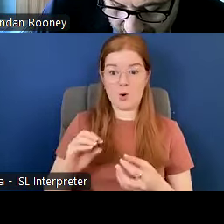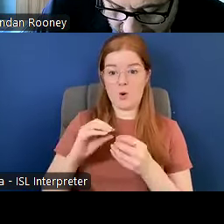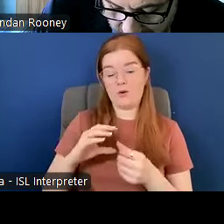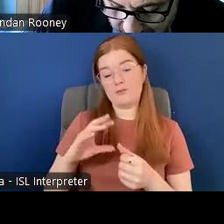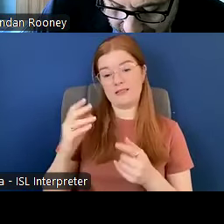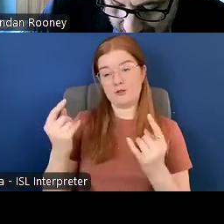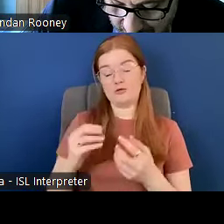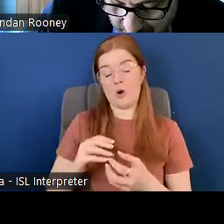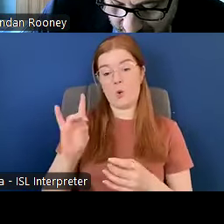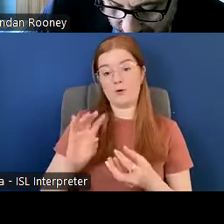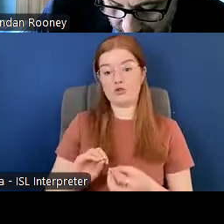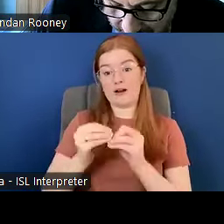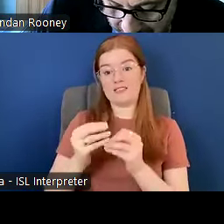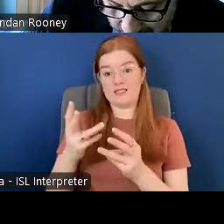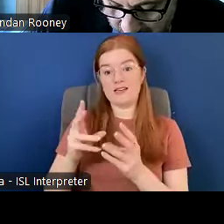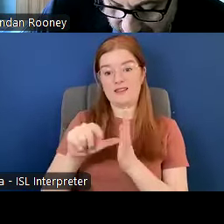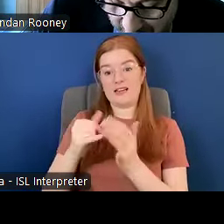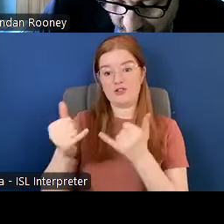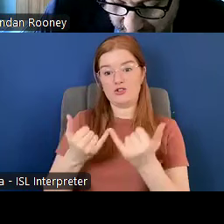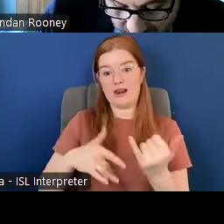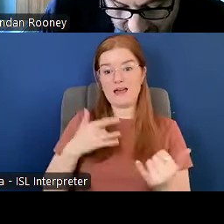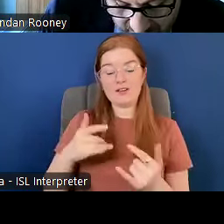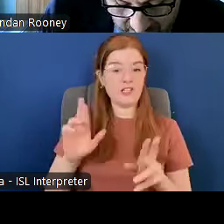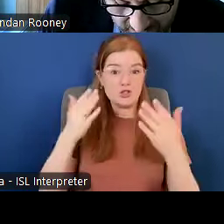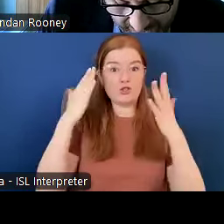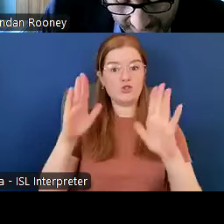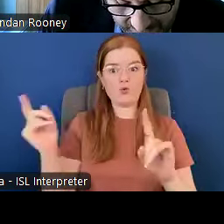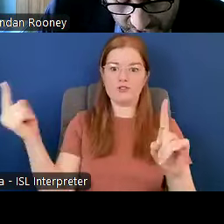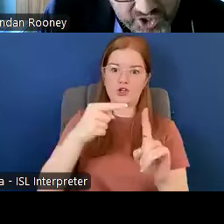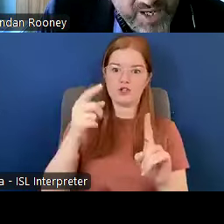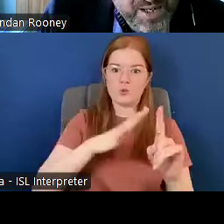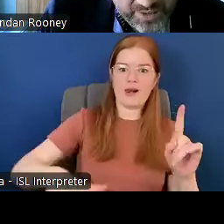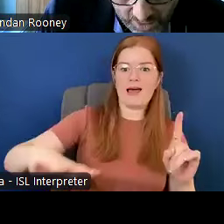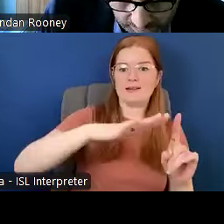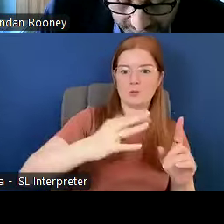years of her life, she demonstrated a return to the land that she shared with her old